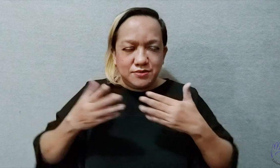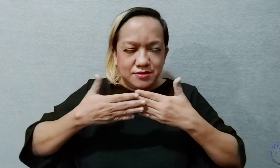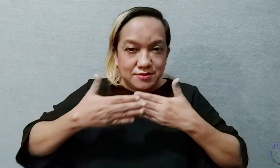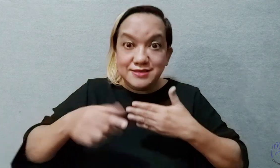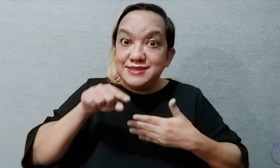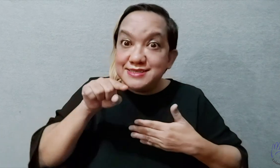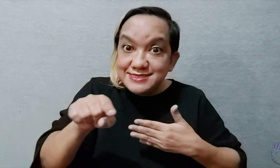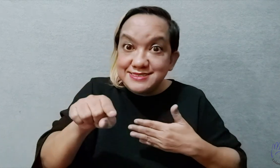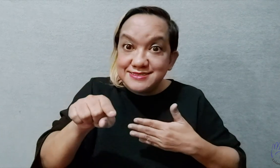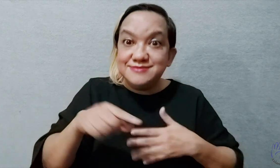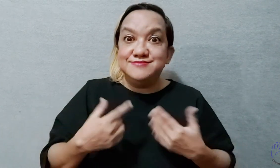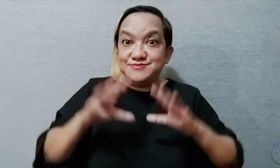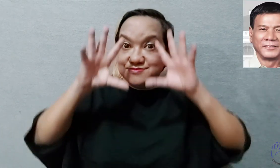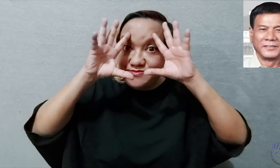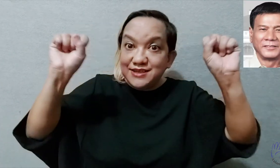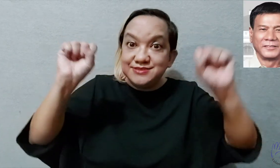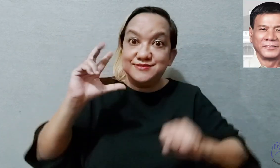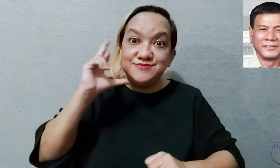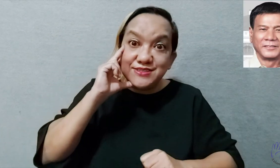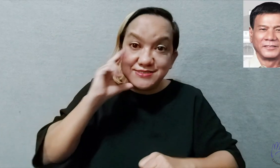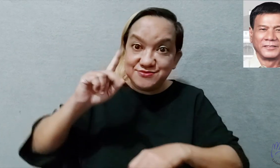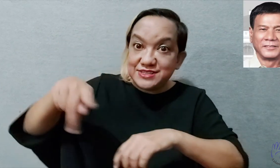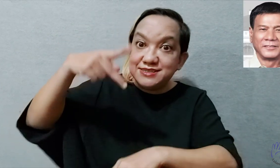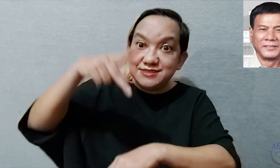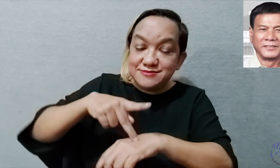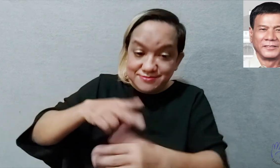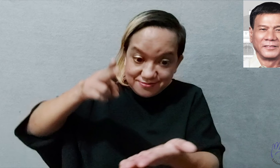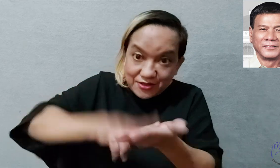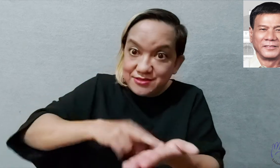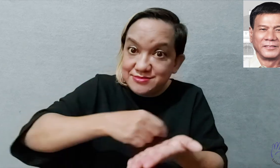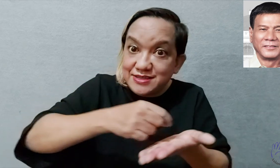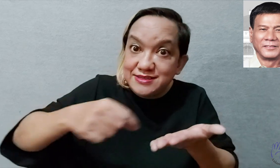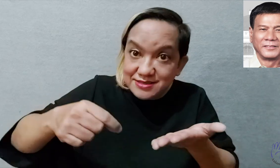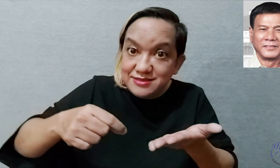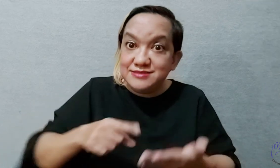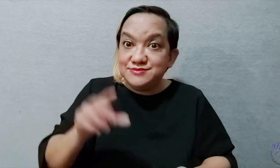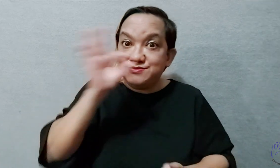Philippines President Duterte would sign the bill.